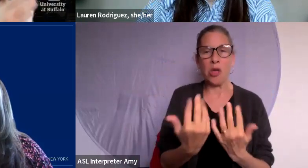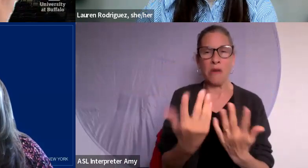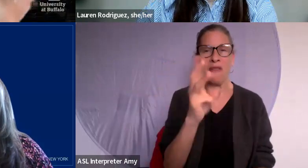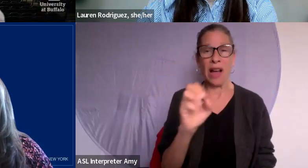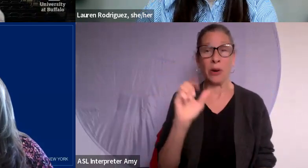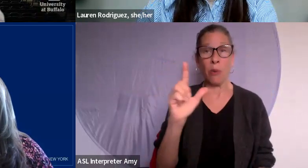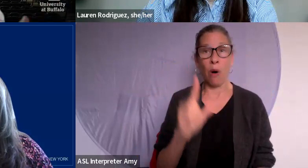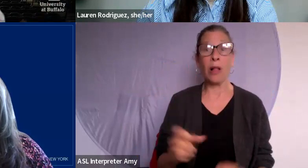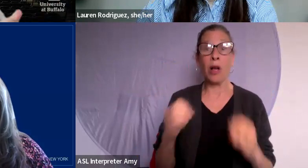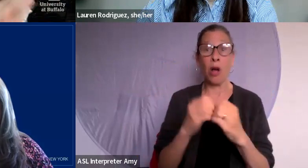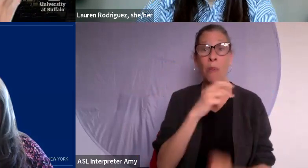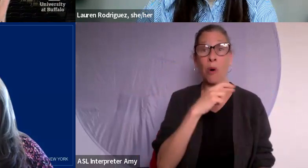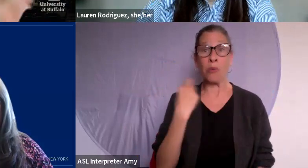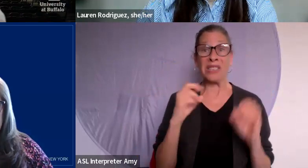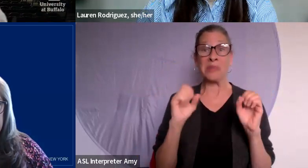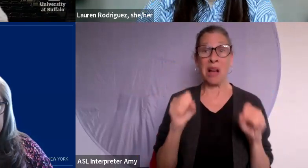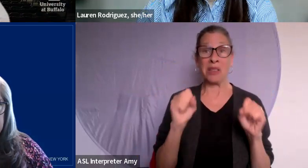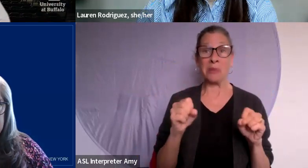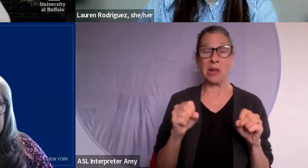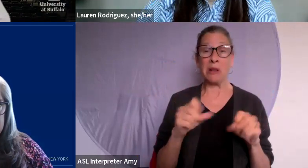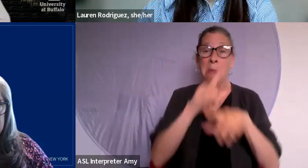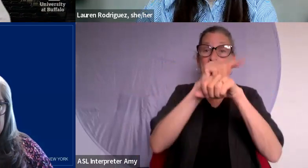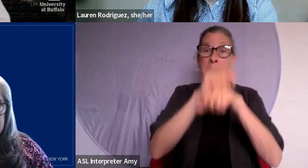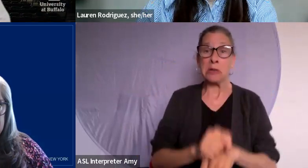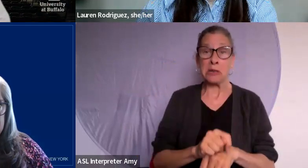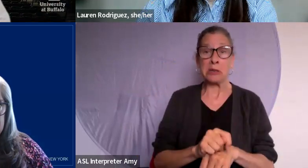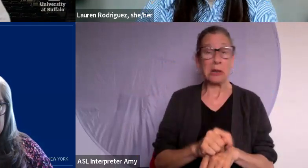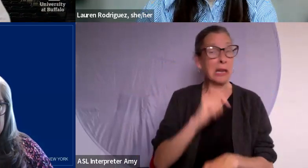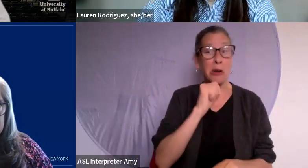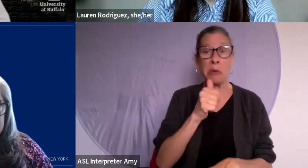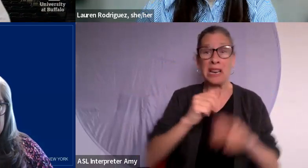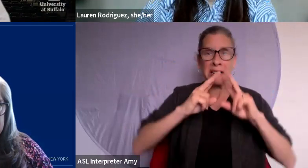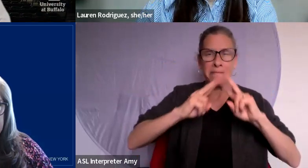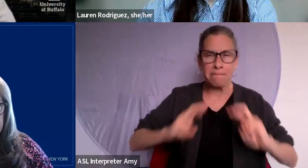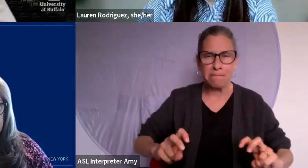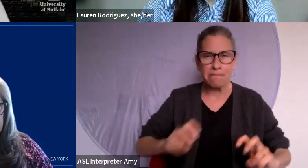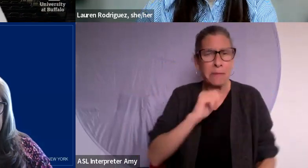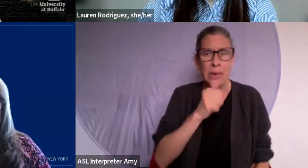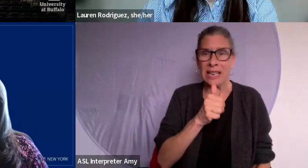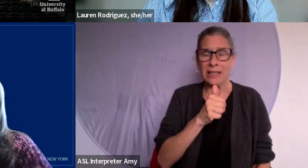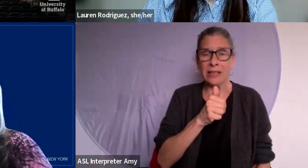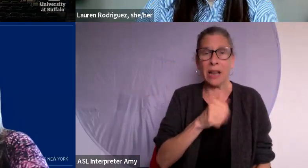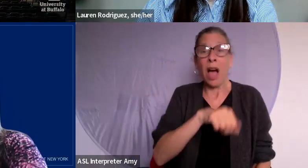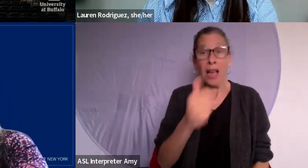But traditionally, we didn't spend a lot of time looking things that were behind the firewall. Another challenge in